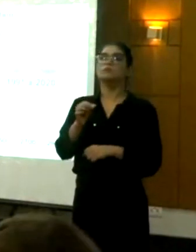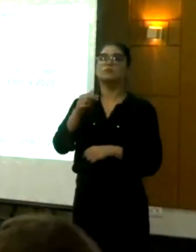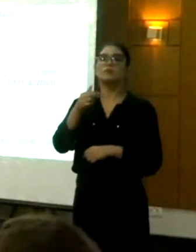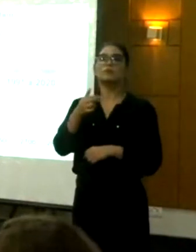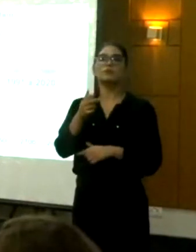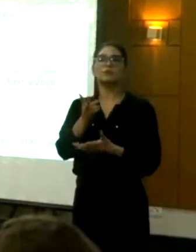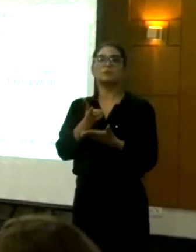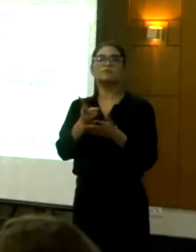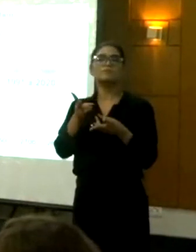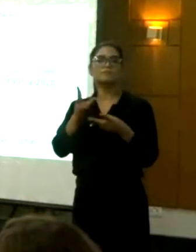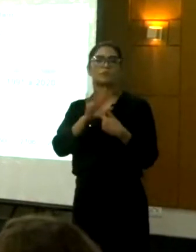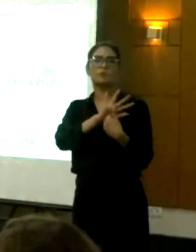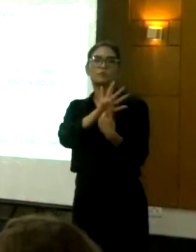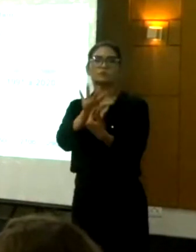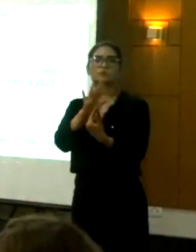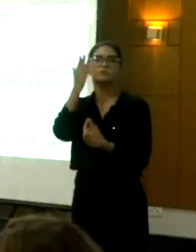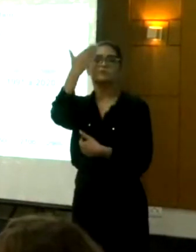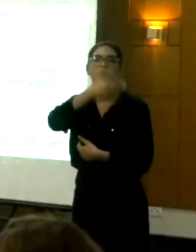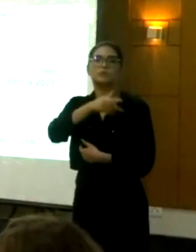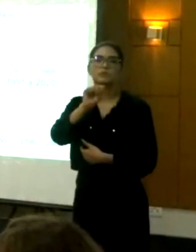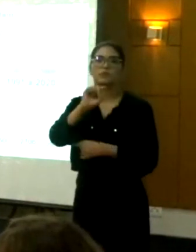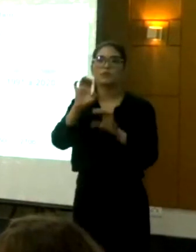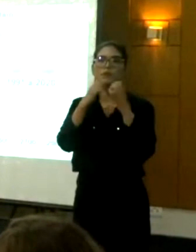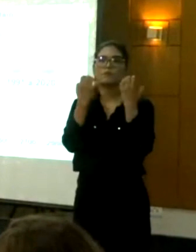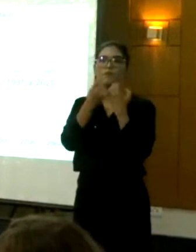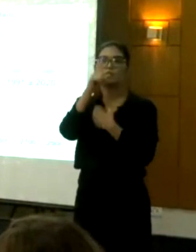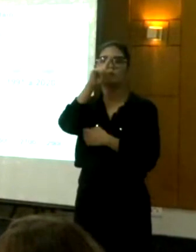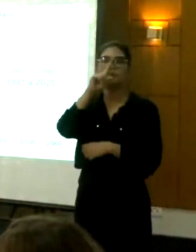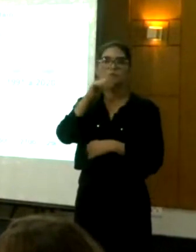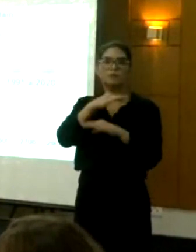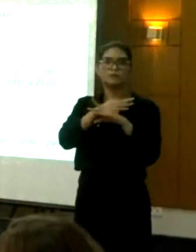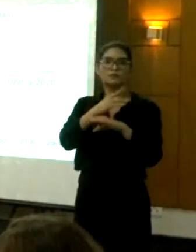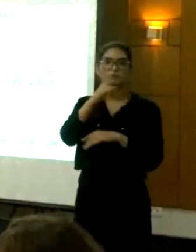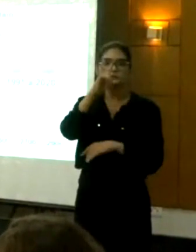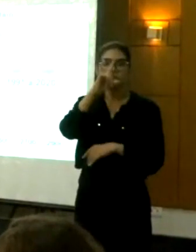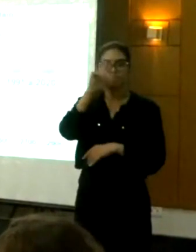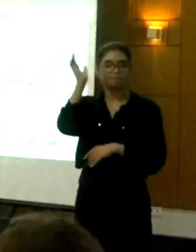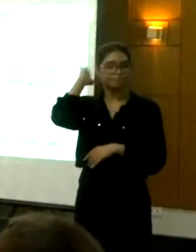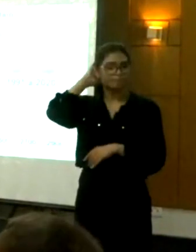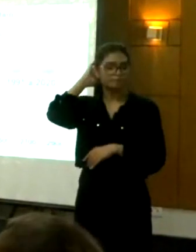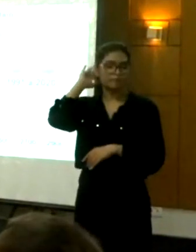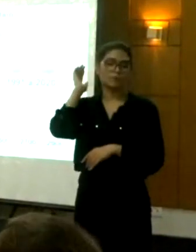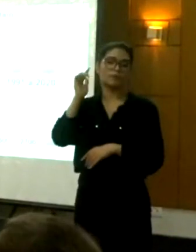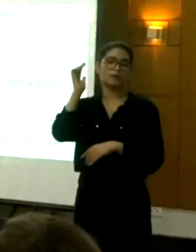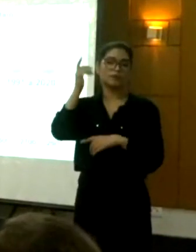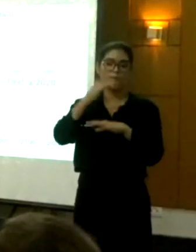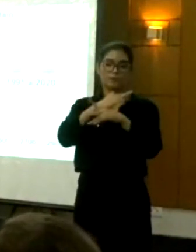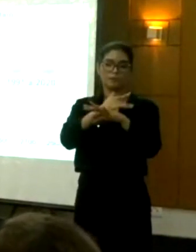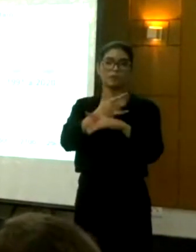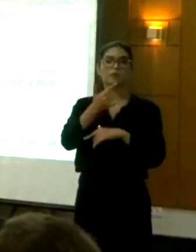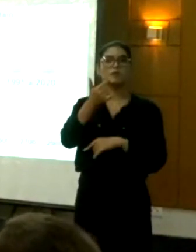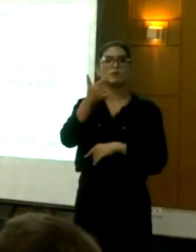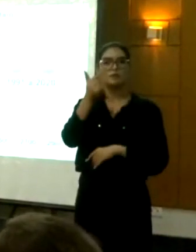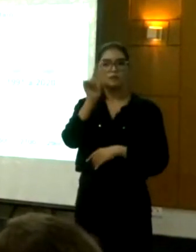that in Belém, extreme events are more intense and more frequent, this is a very simple analysis that we can do